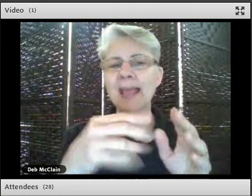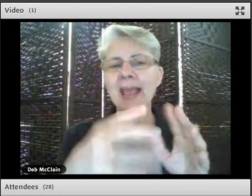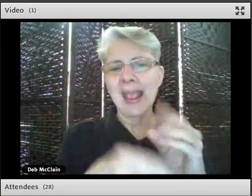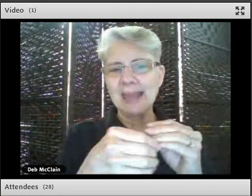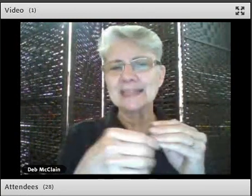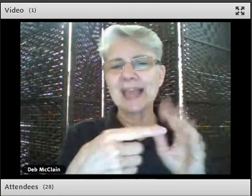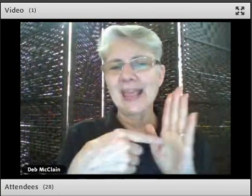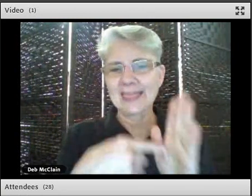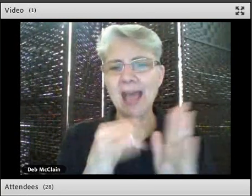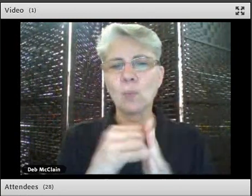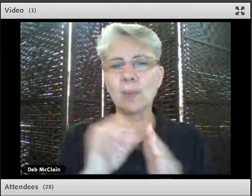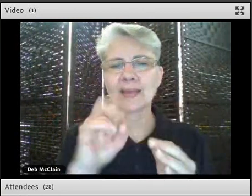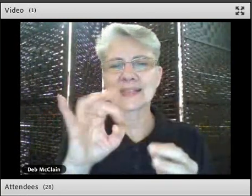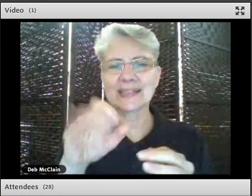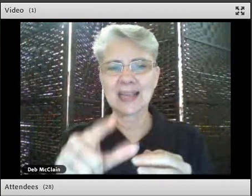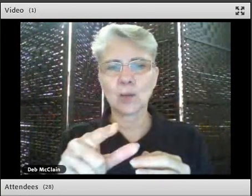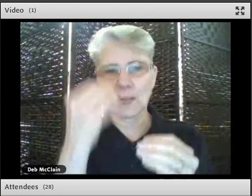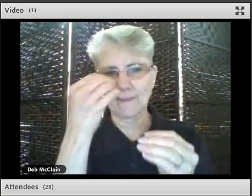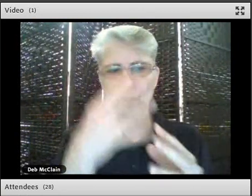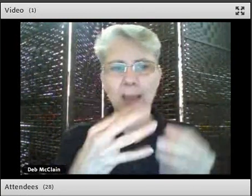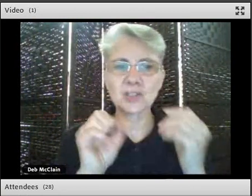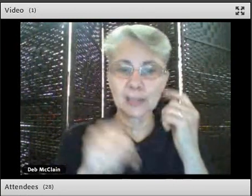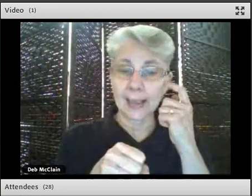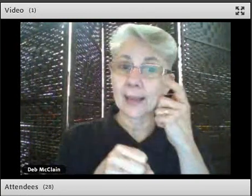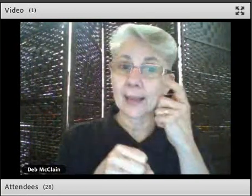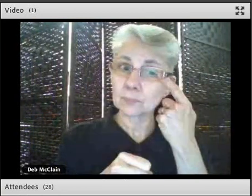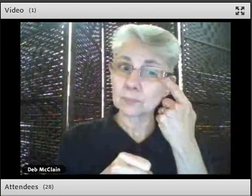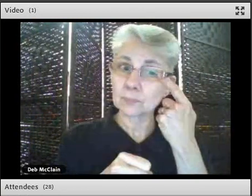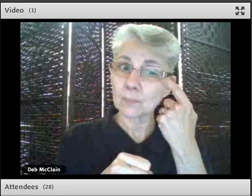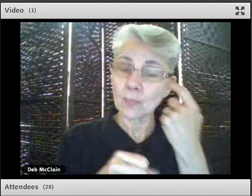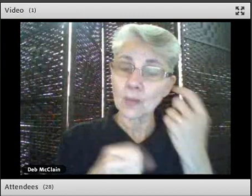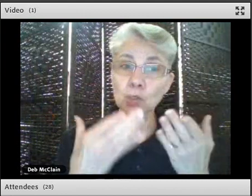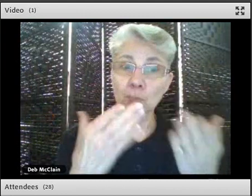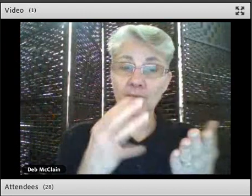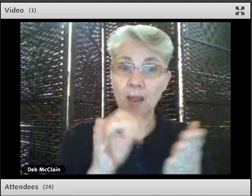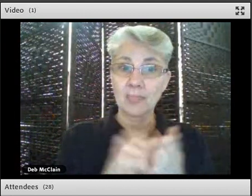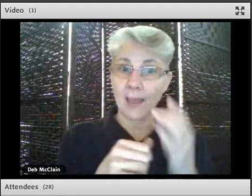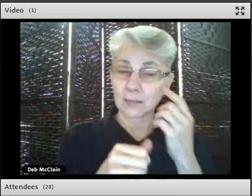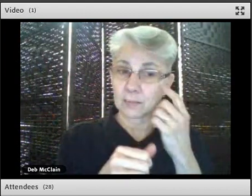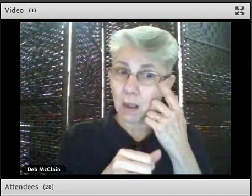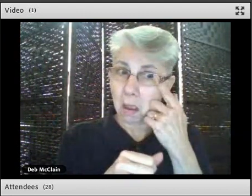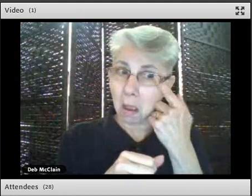If you have an equivalent manifestation, such as the e-book and the print book